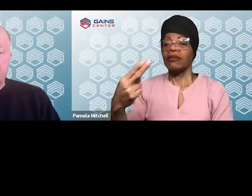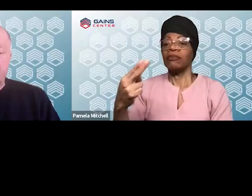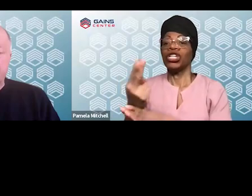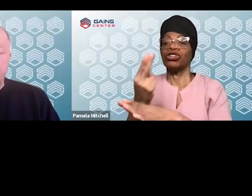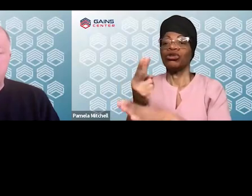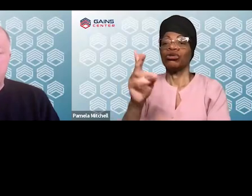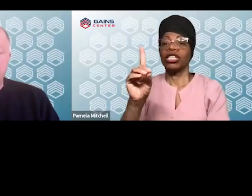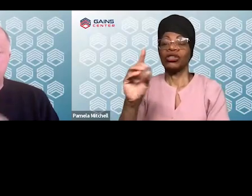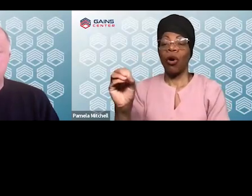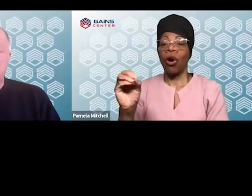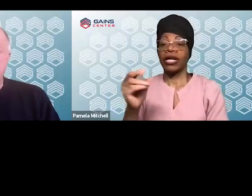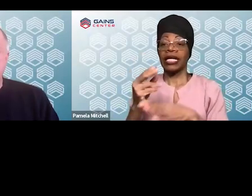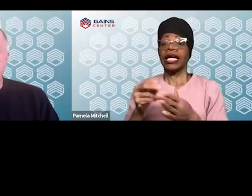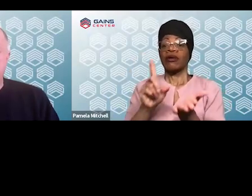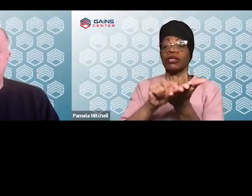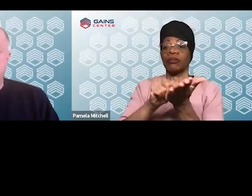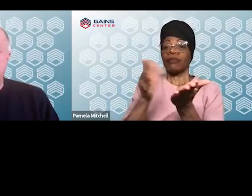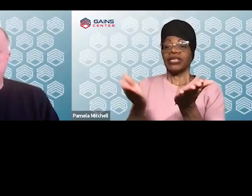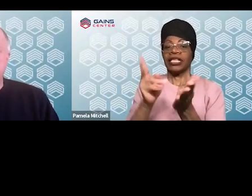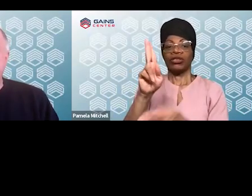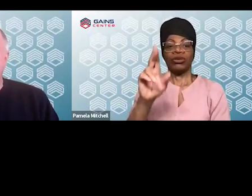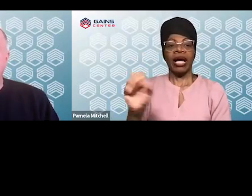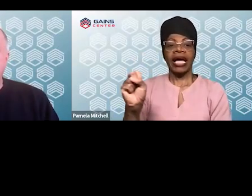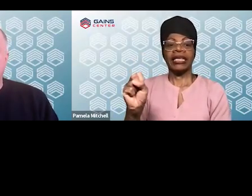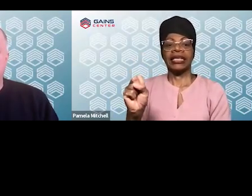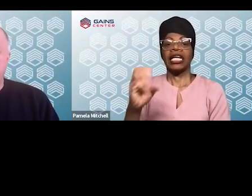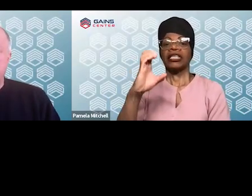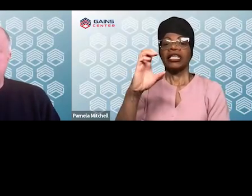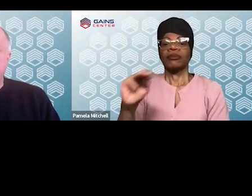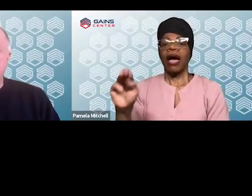published here in the US. Contingency management intervention was the only one